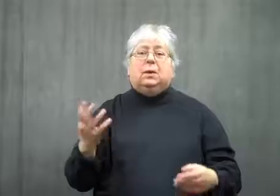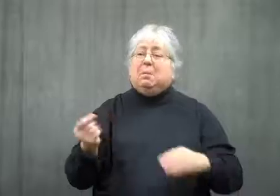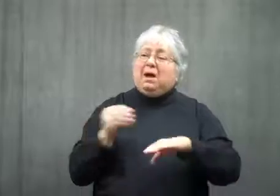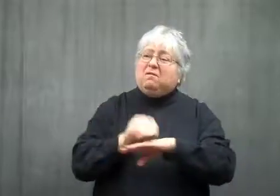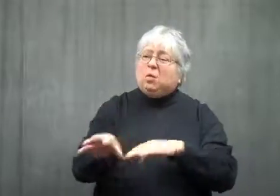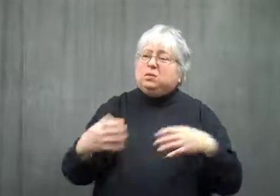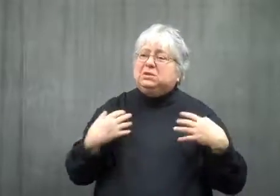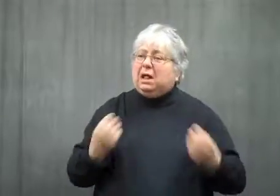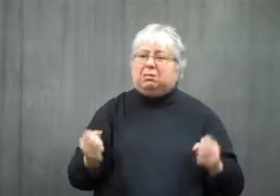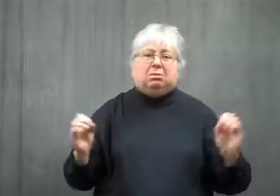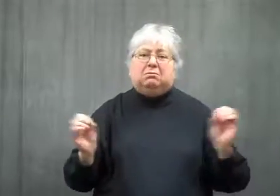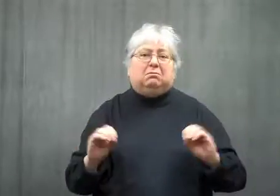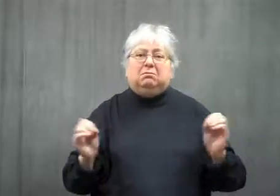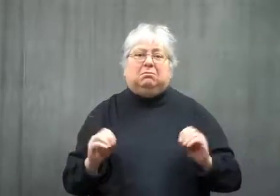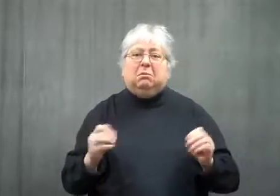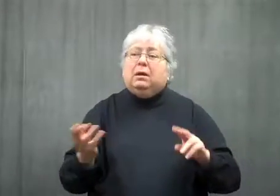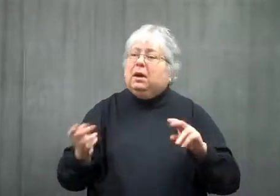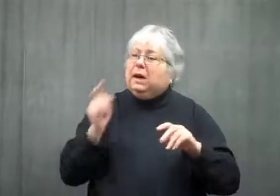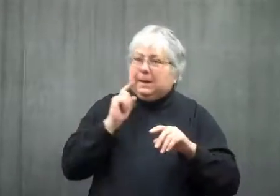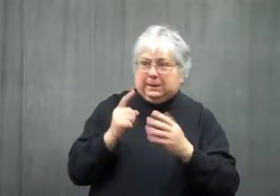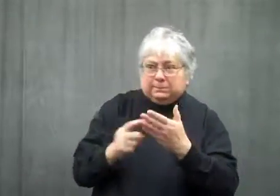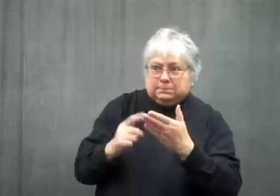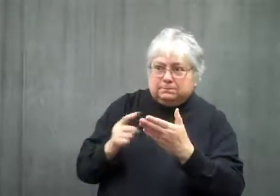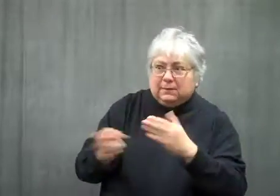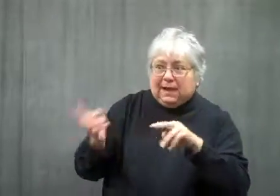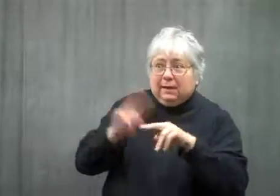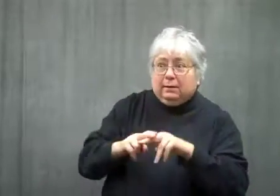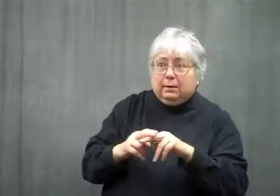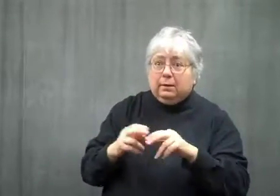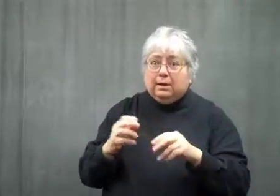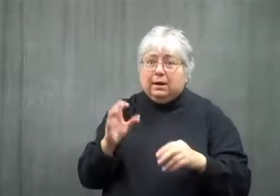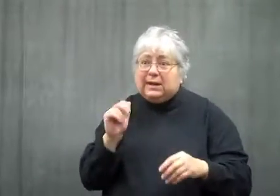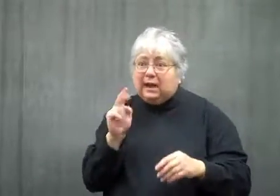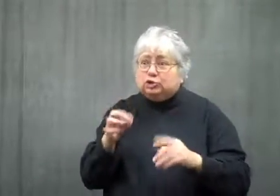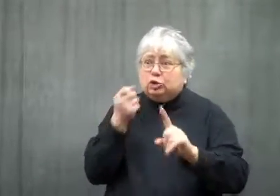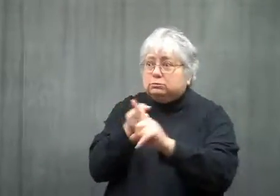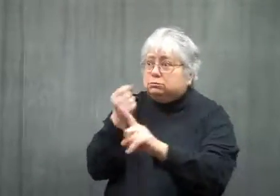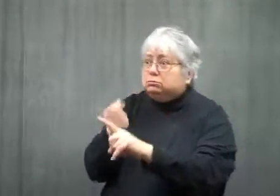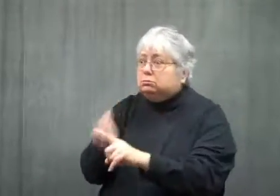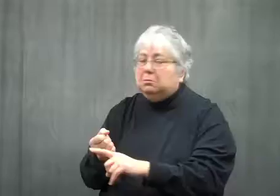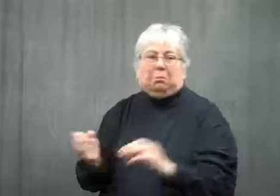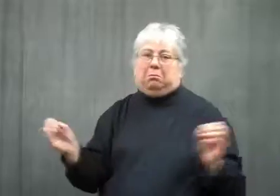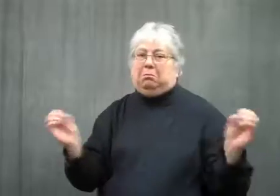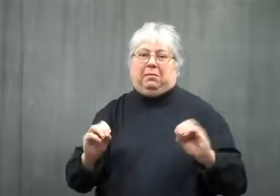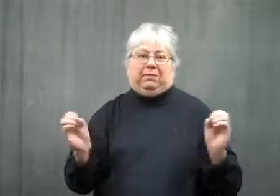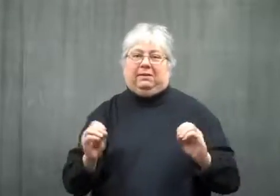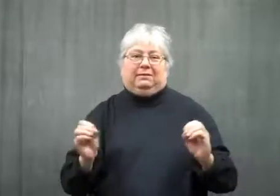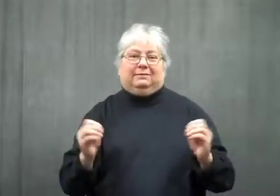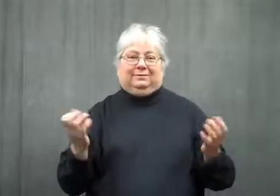There was no effect on health, and the number of cancer cases did not increase.